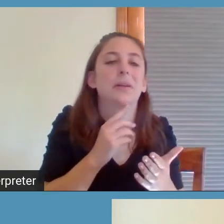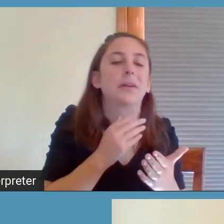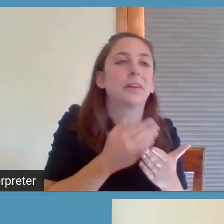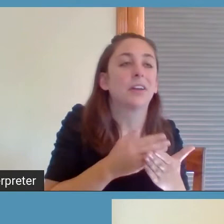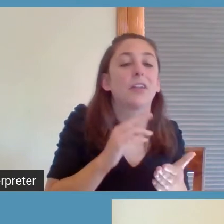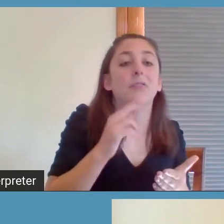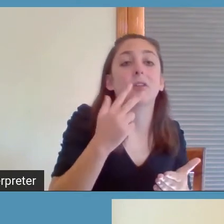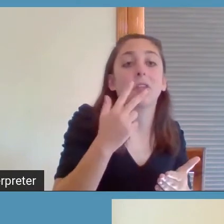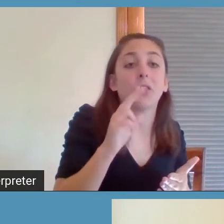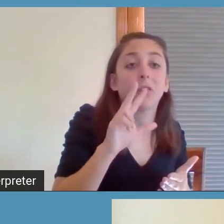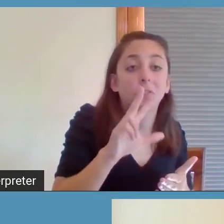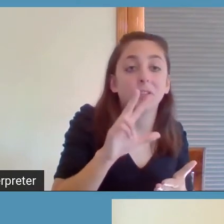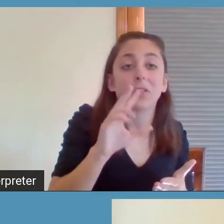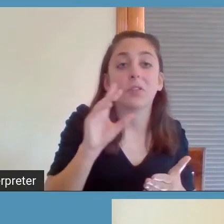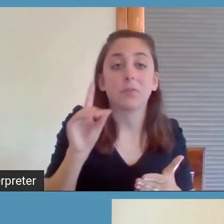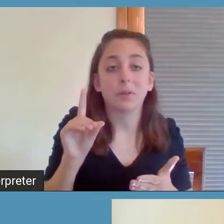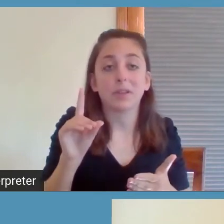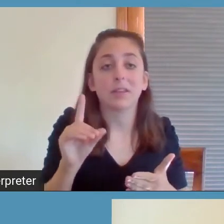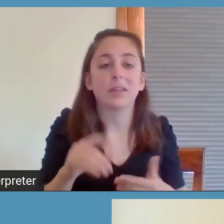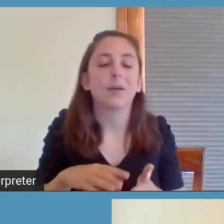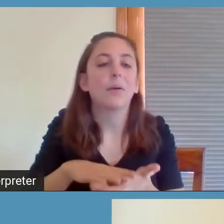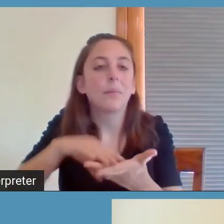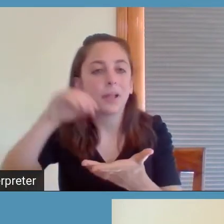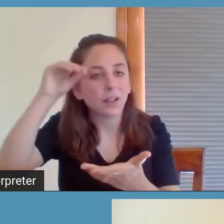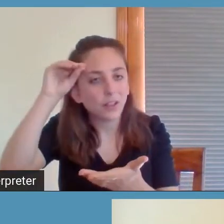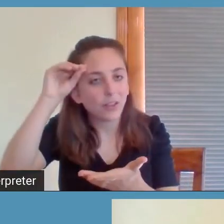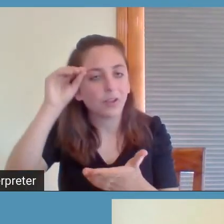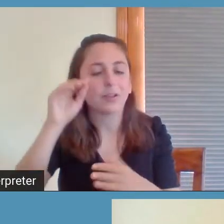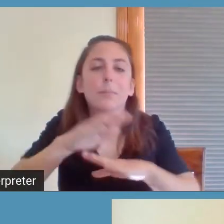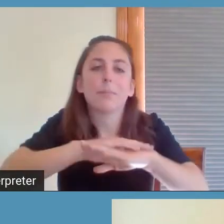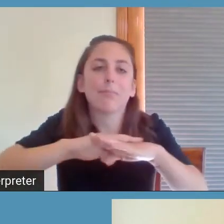maybe the platform got better so they just kind of build on their skills from the year before